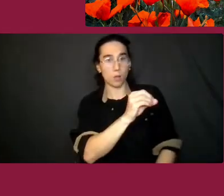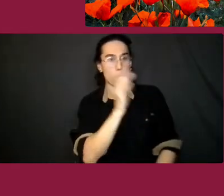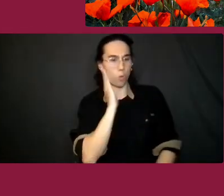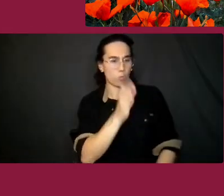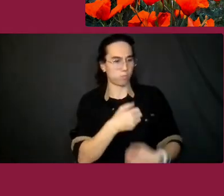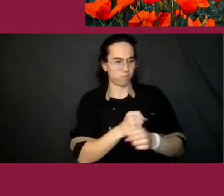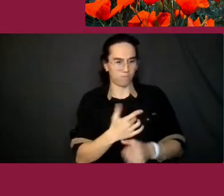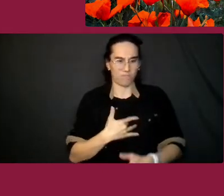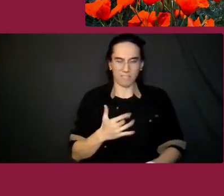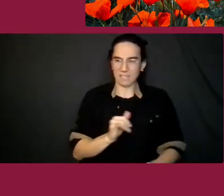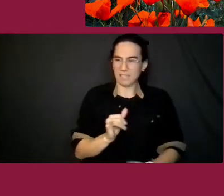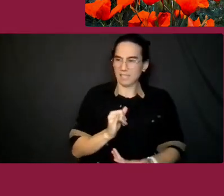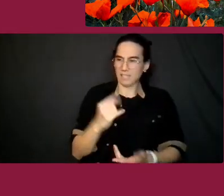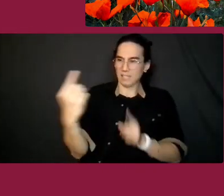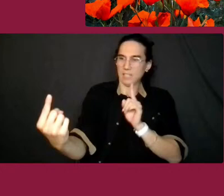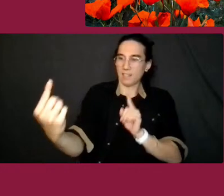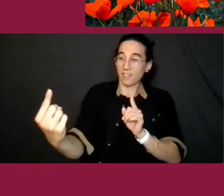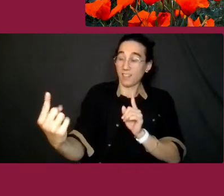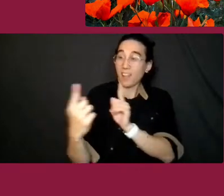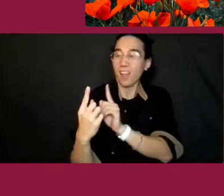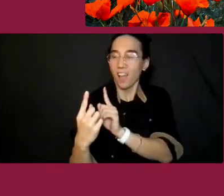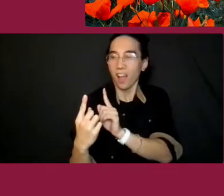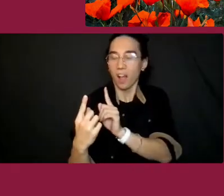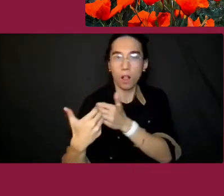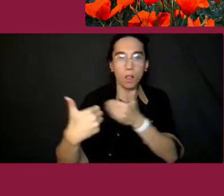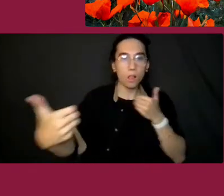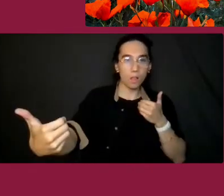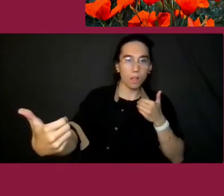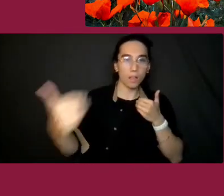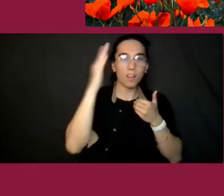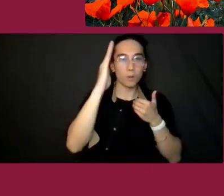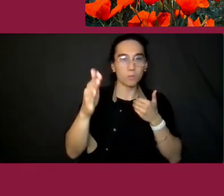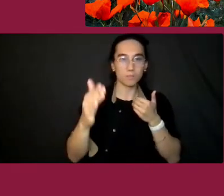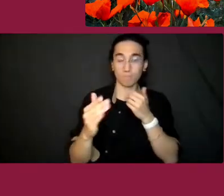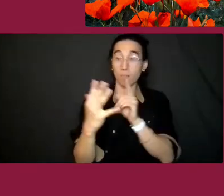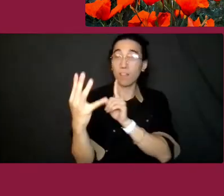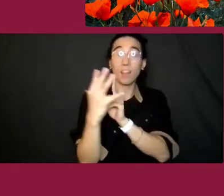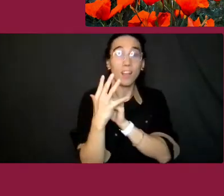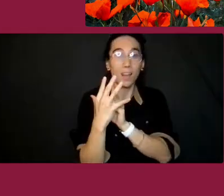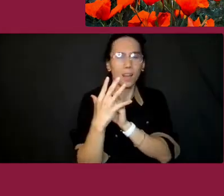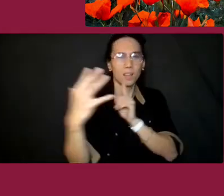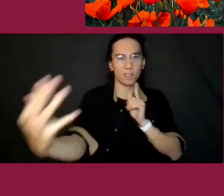between oneself and others, leading to a focus on